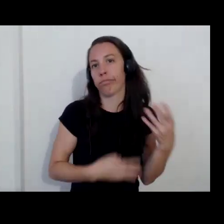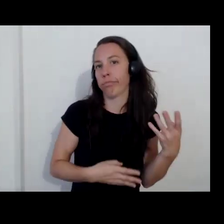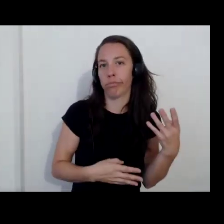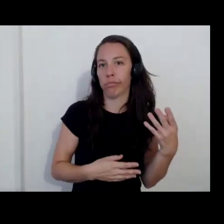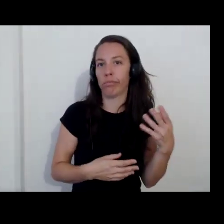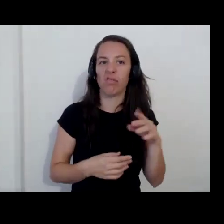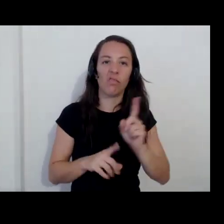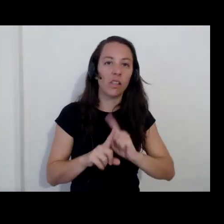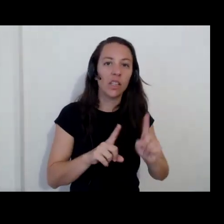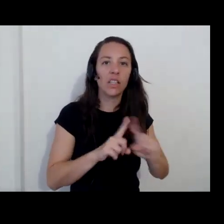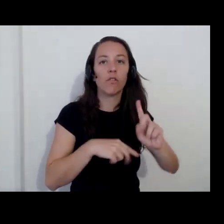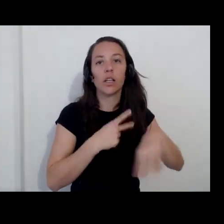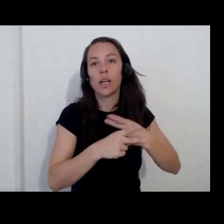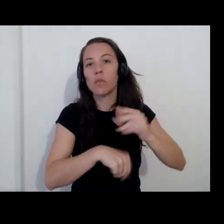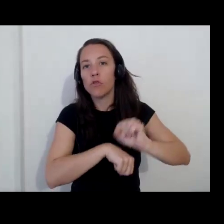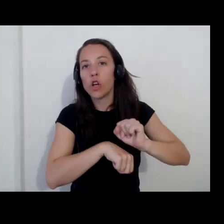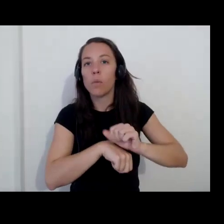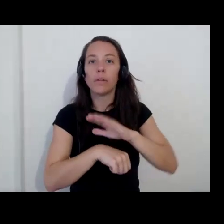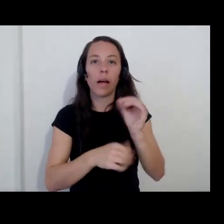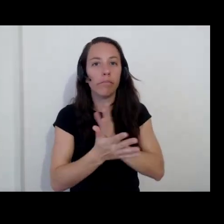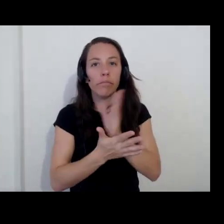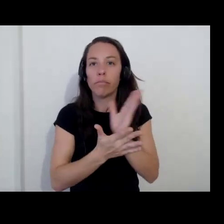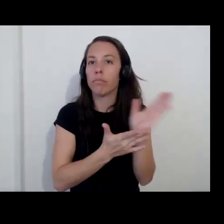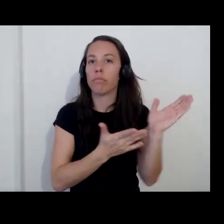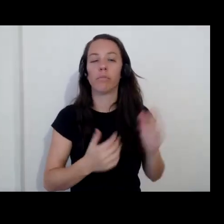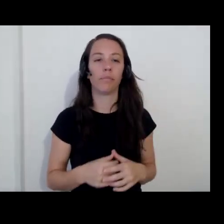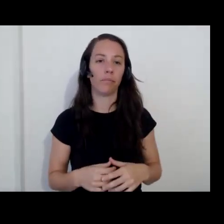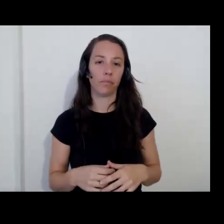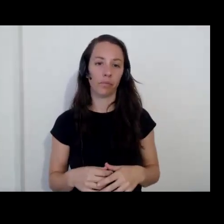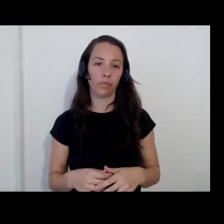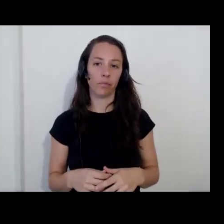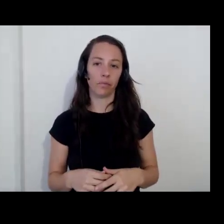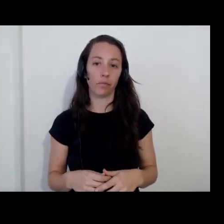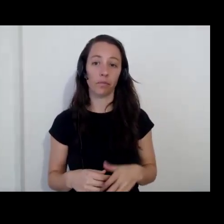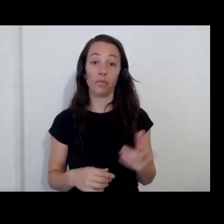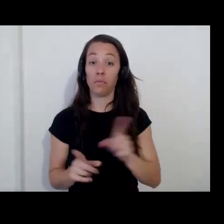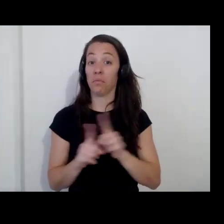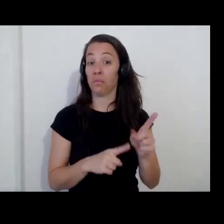positions and avenues that one can go down. I think it's also really cool that there are